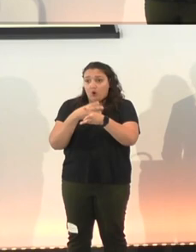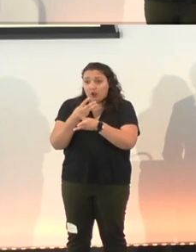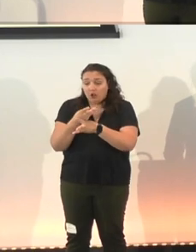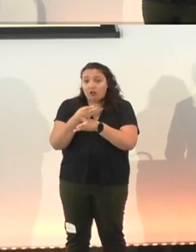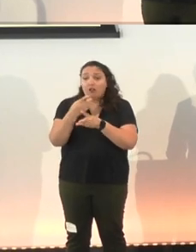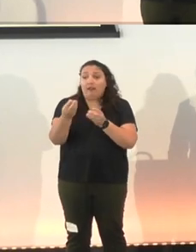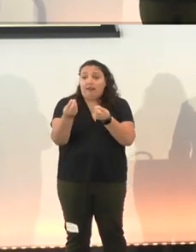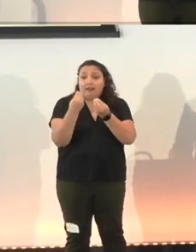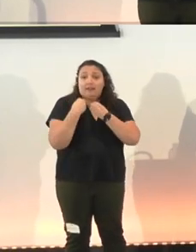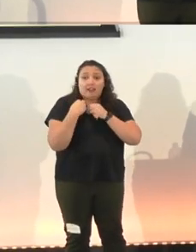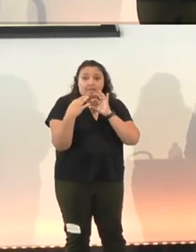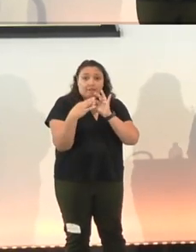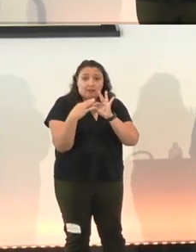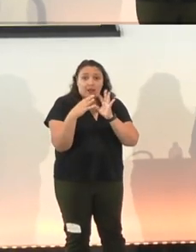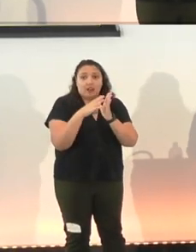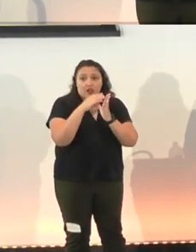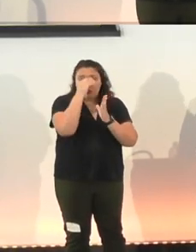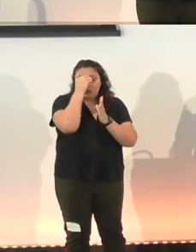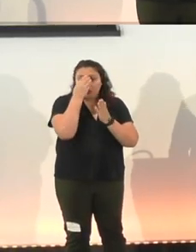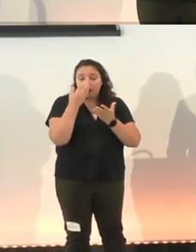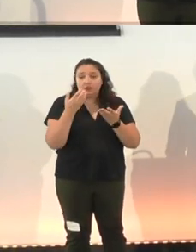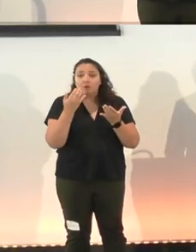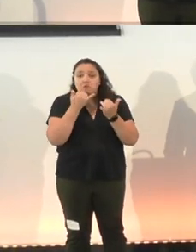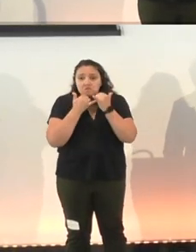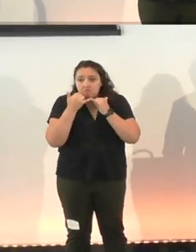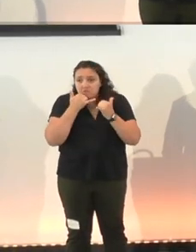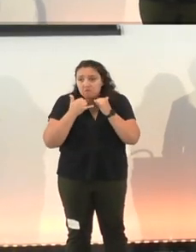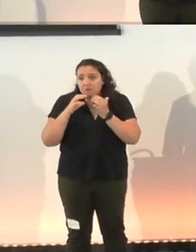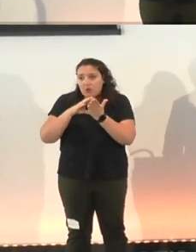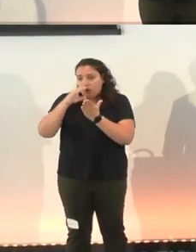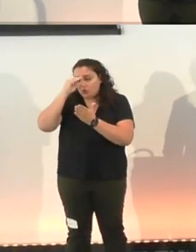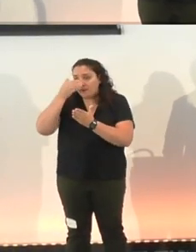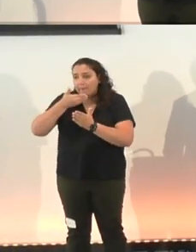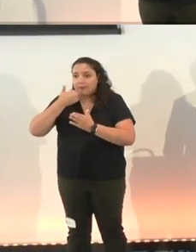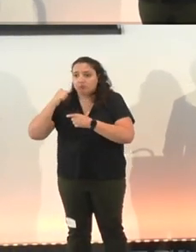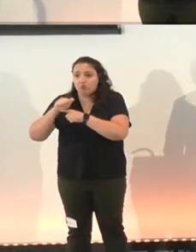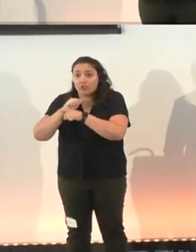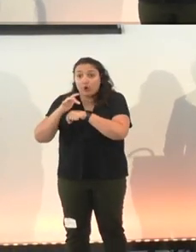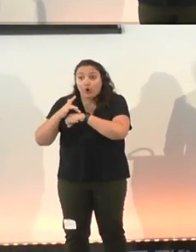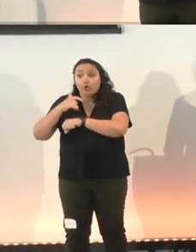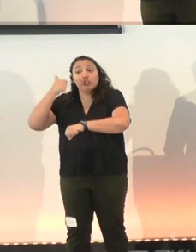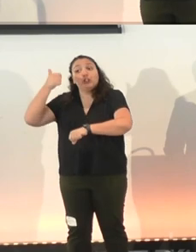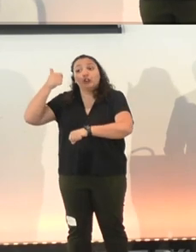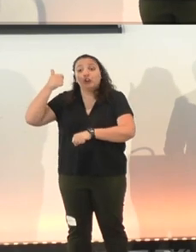learn from those mistakes and learn best practices earlier instead of just saying here was -- here is